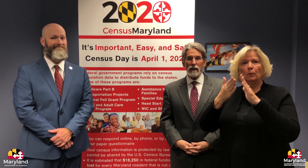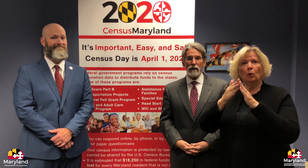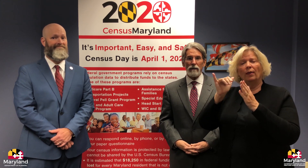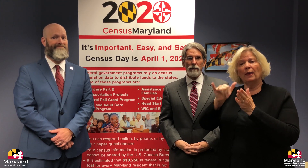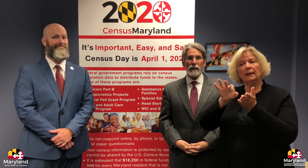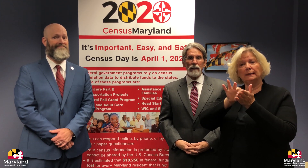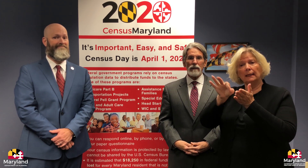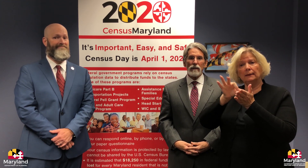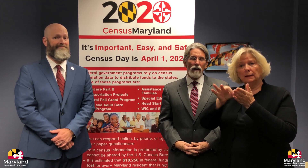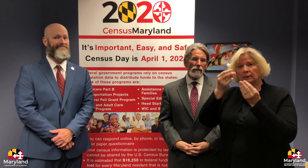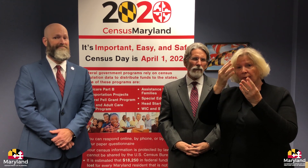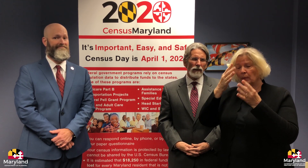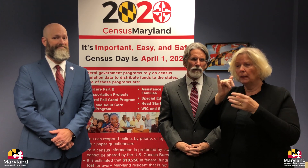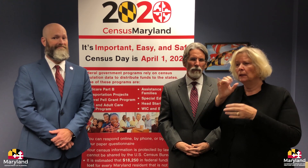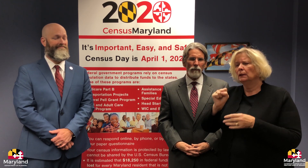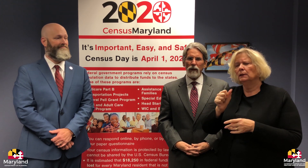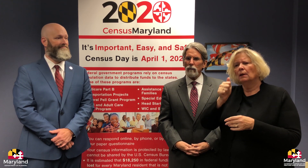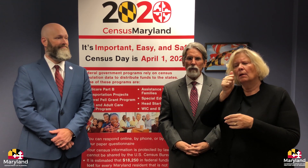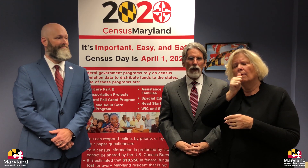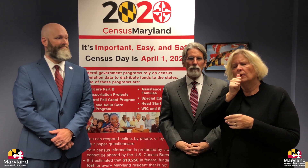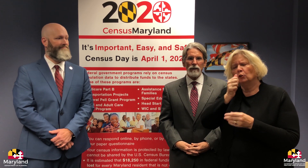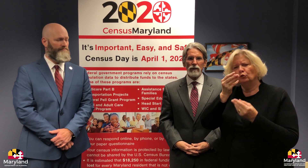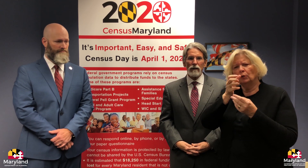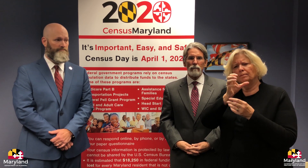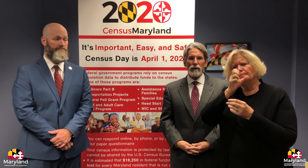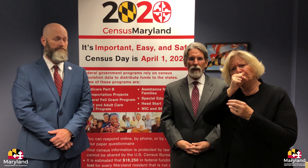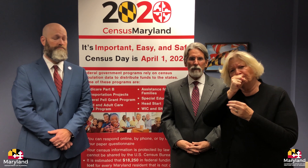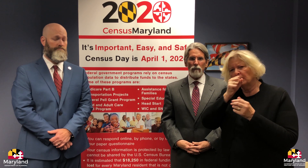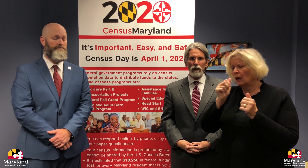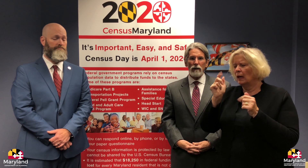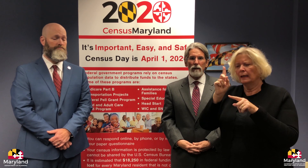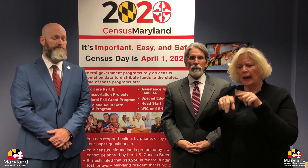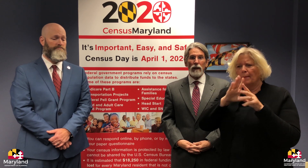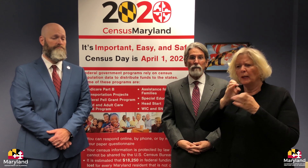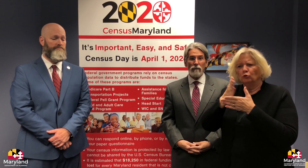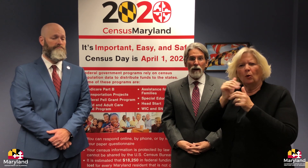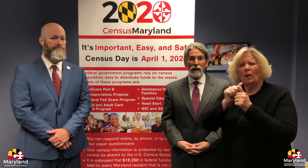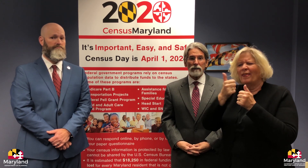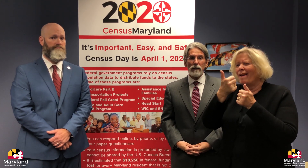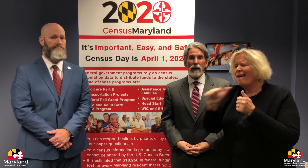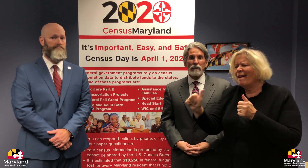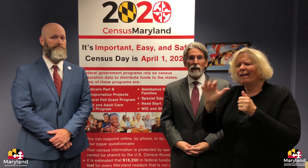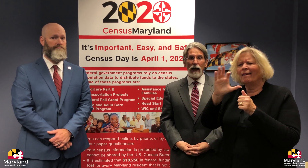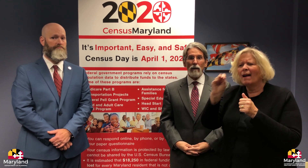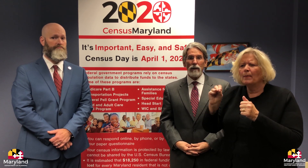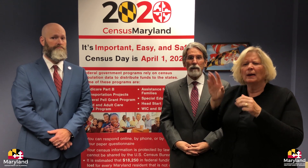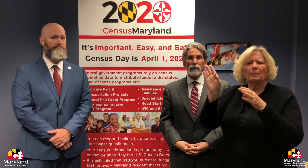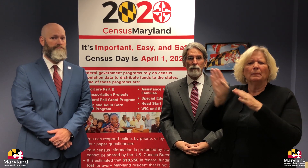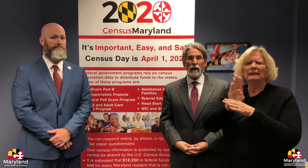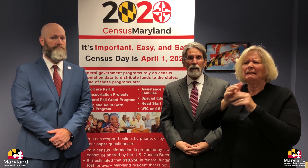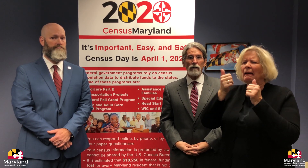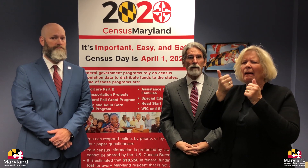data is confidential, will not be shared with anyone, and advise as to how they can respond